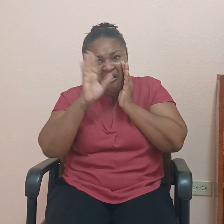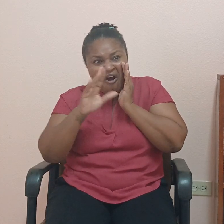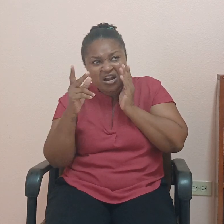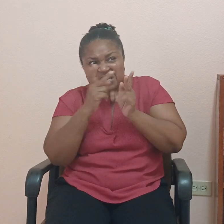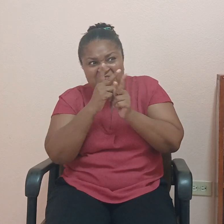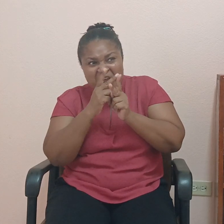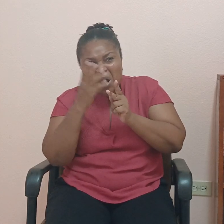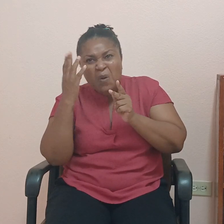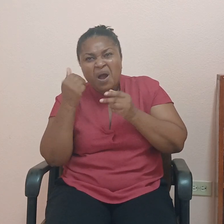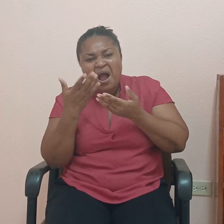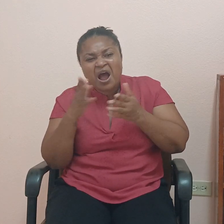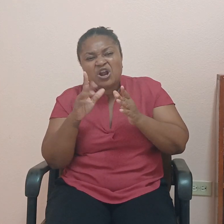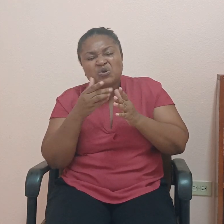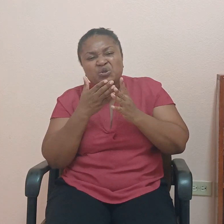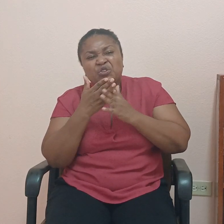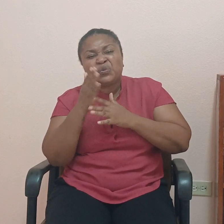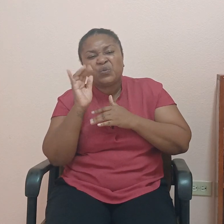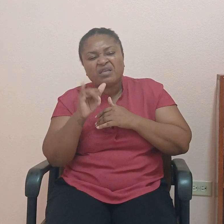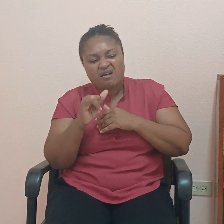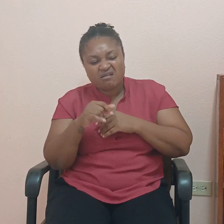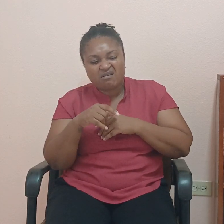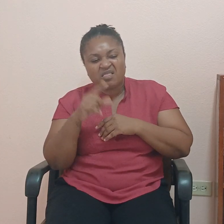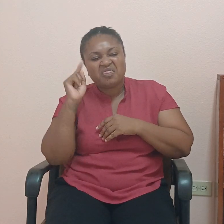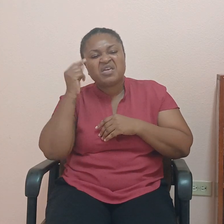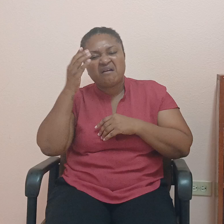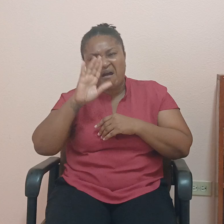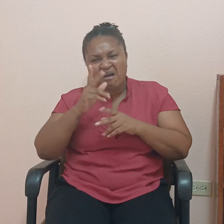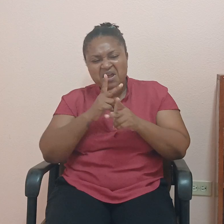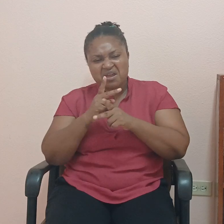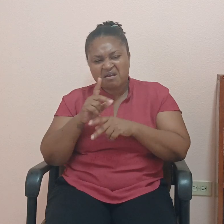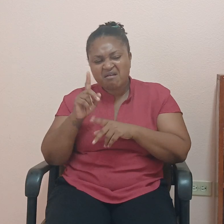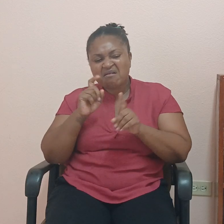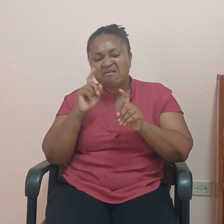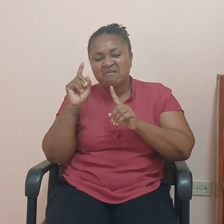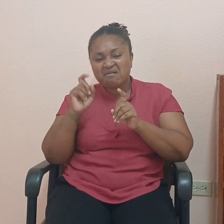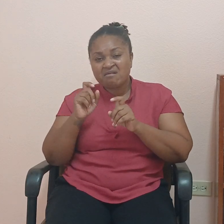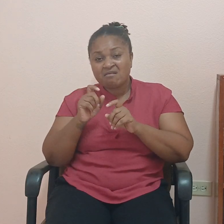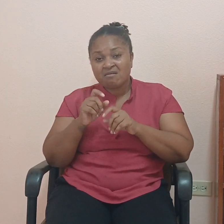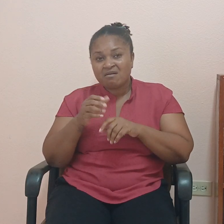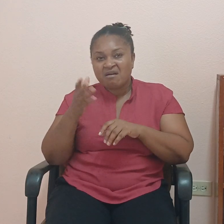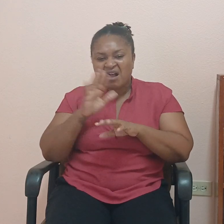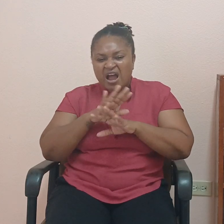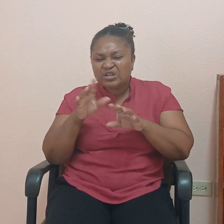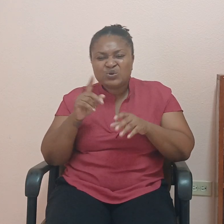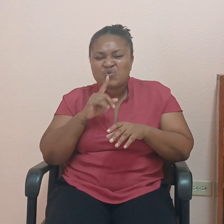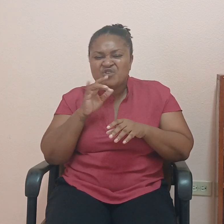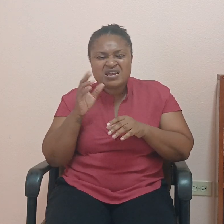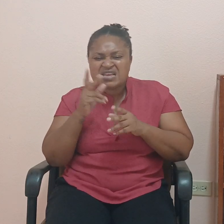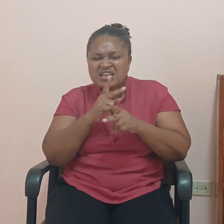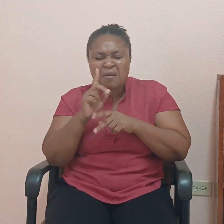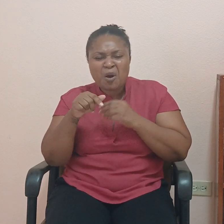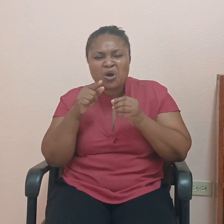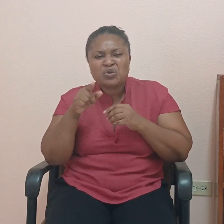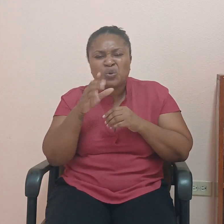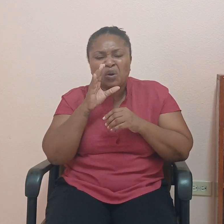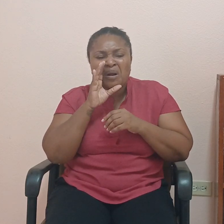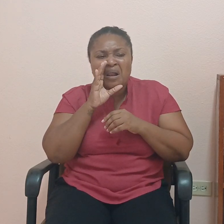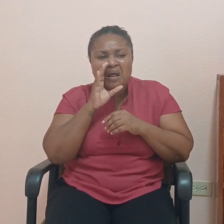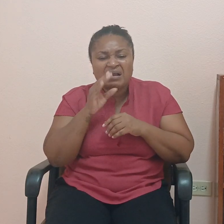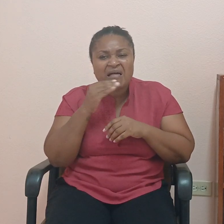THROUGH THIS?” “GOD DOSE NOT REALLY CARE ABOUT YOU BECAUSE HE HAS NOT ANSWERED YOUR PRAYERS